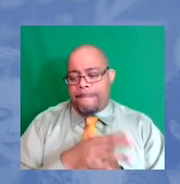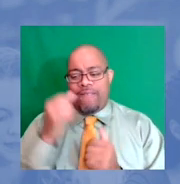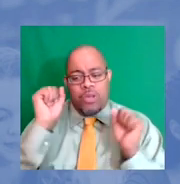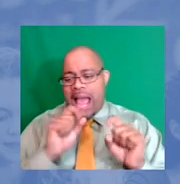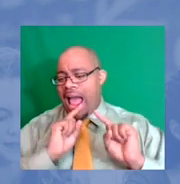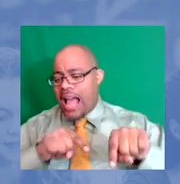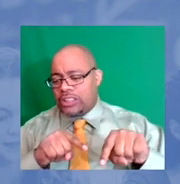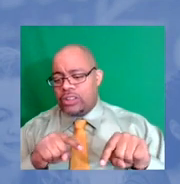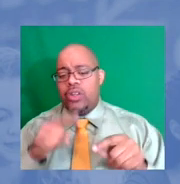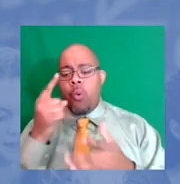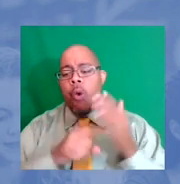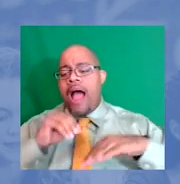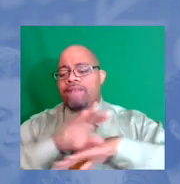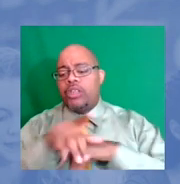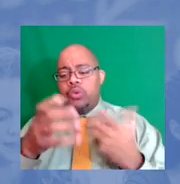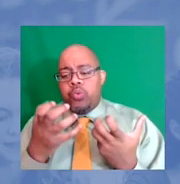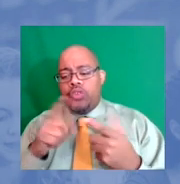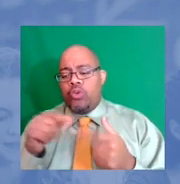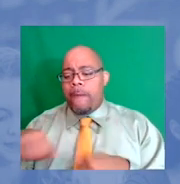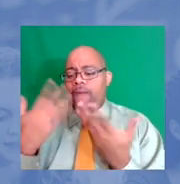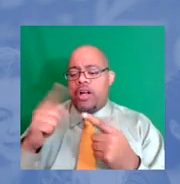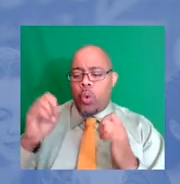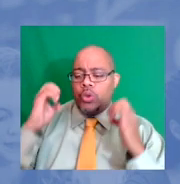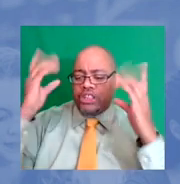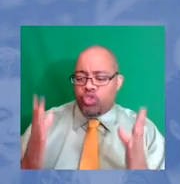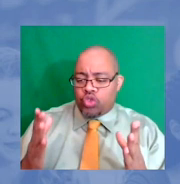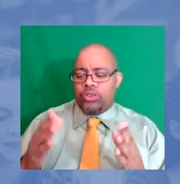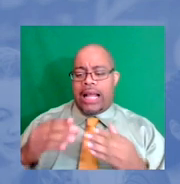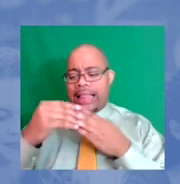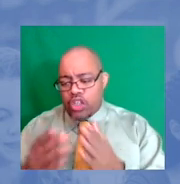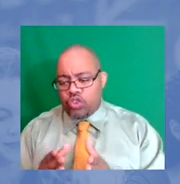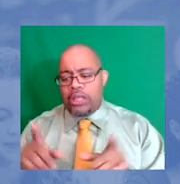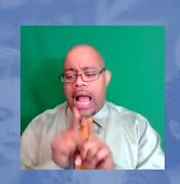WOULD YOU WANT TO PROVIDE TO EDUCATORS AND LEADERS AS AN IMMEDIATE NEXT STEP? I HAVE